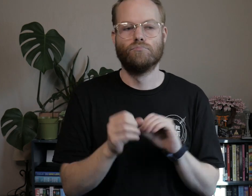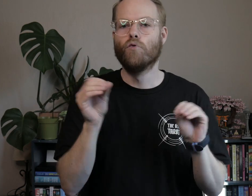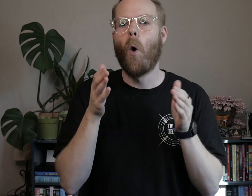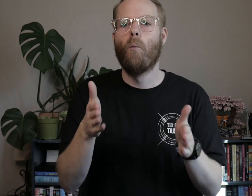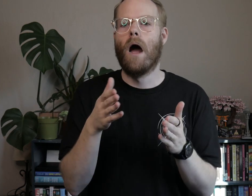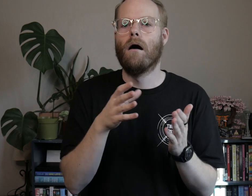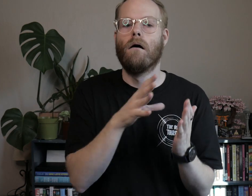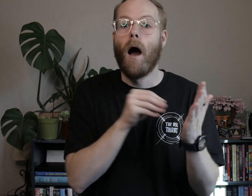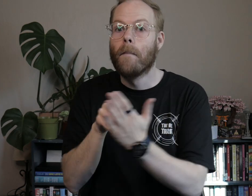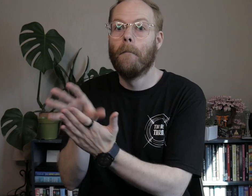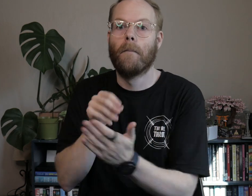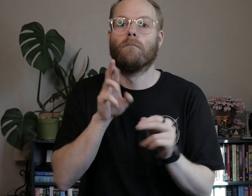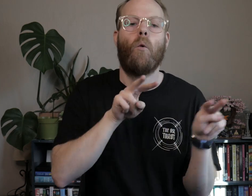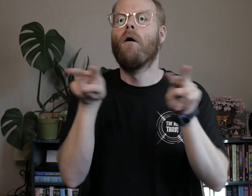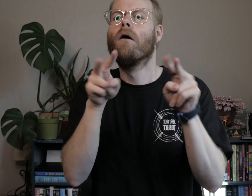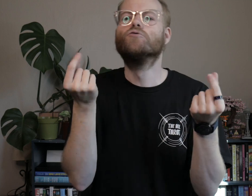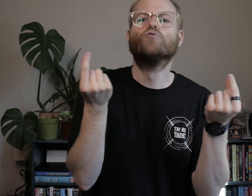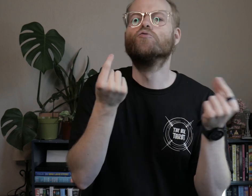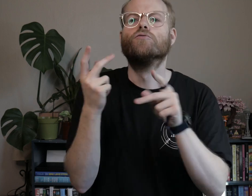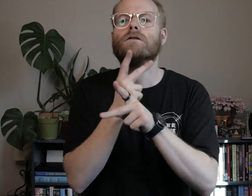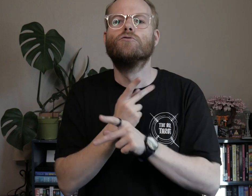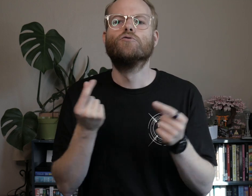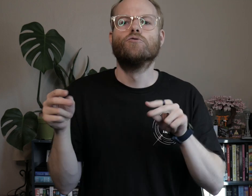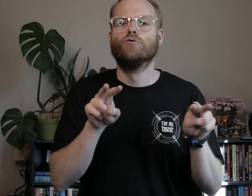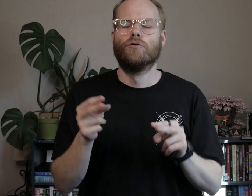and there’s no way to mimic or look over at others’ work to figure out what to do.